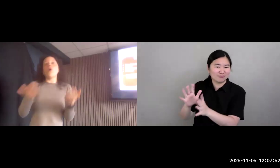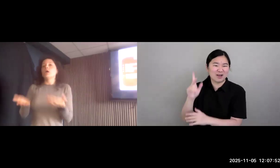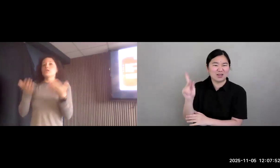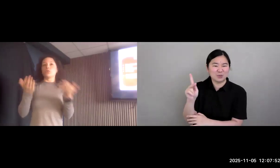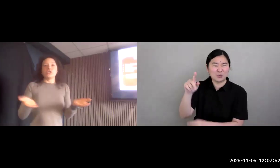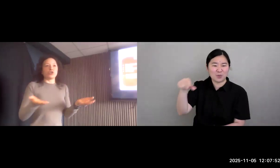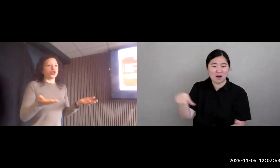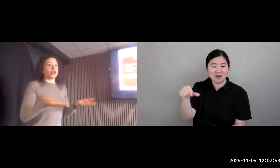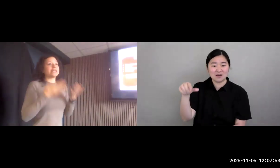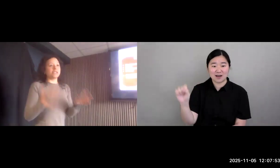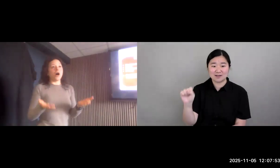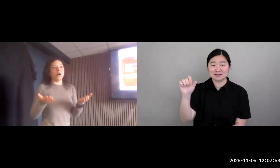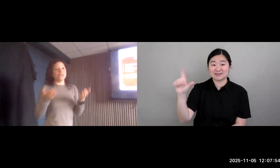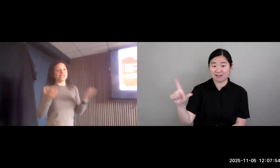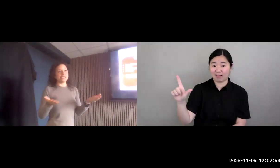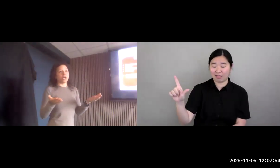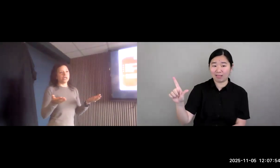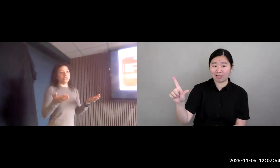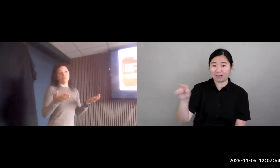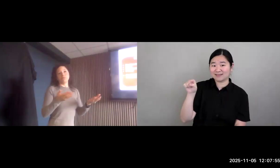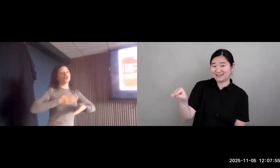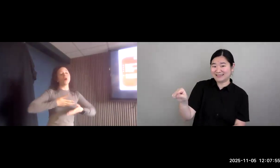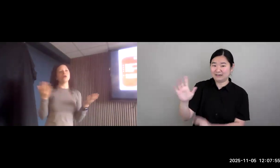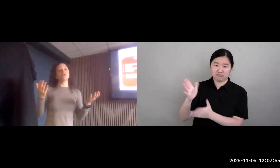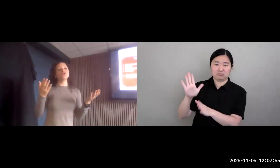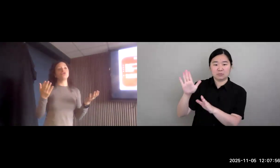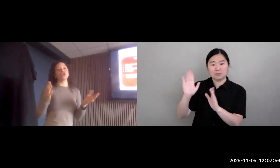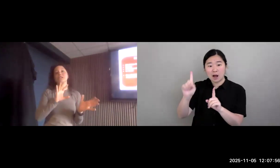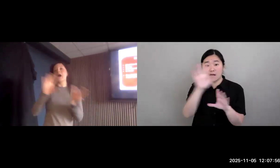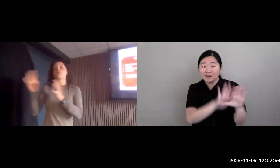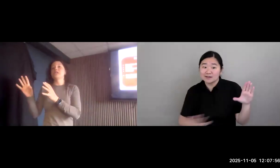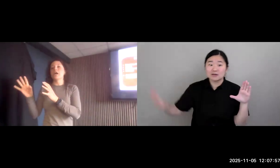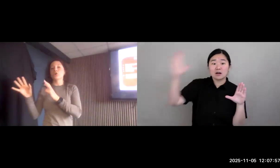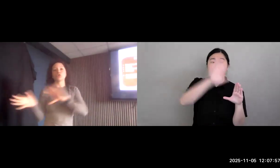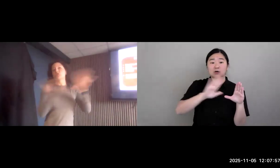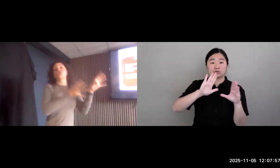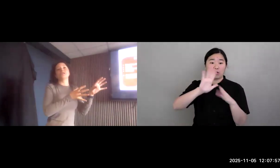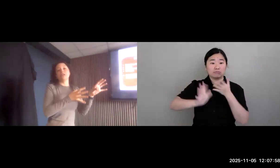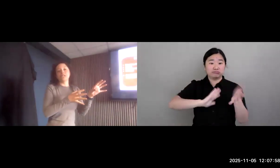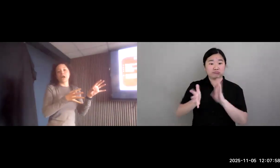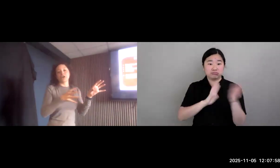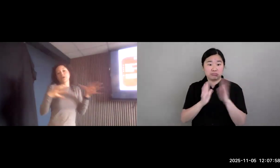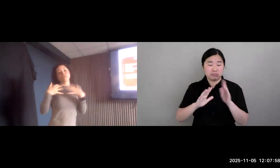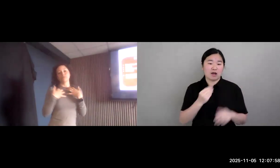who you are as a researcher is not necessarily you're not… just an outsider, or just an insider.